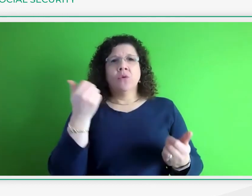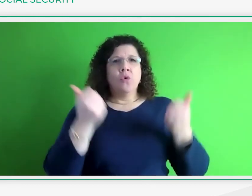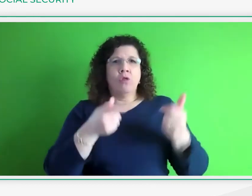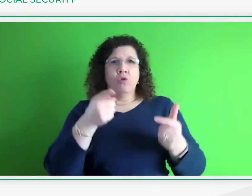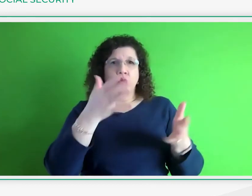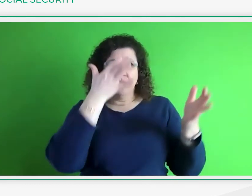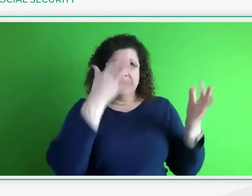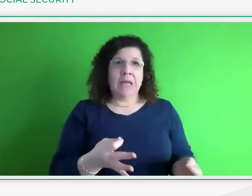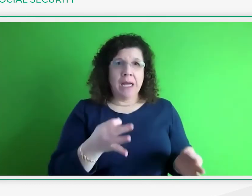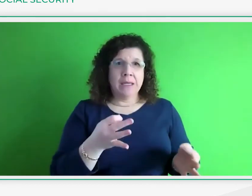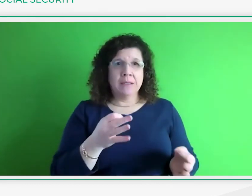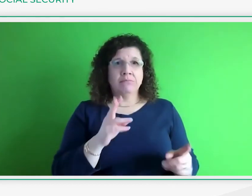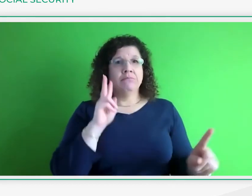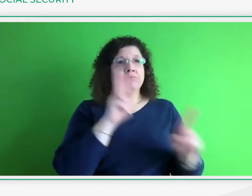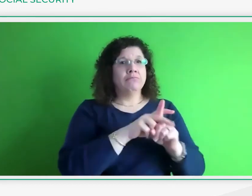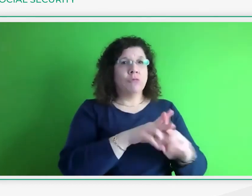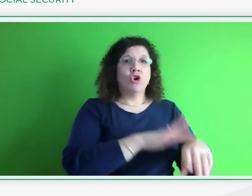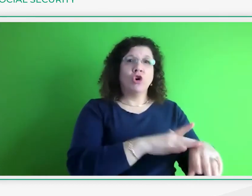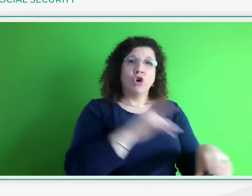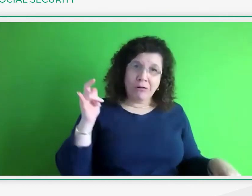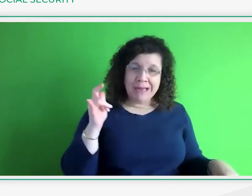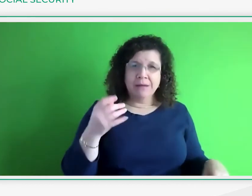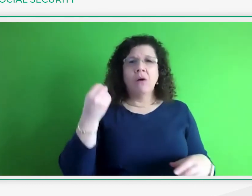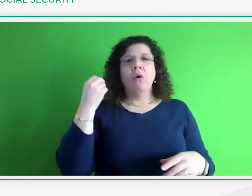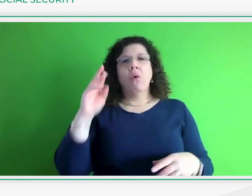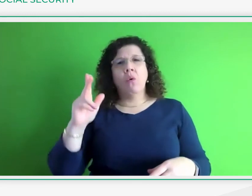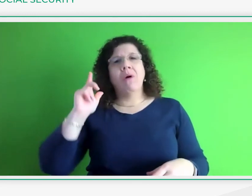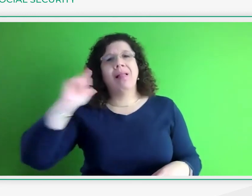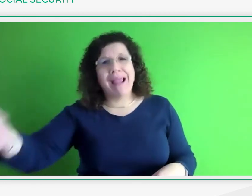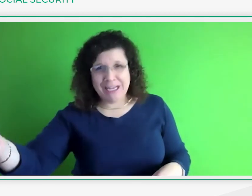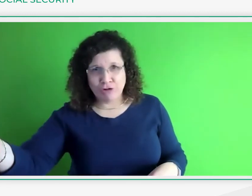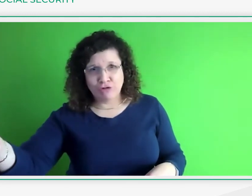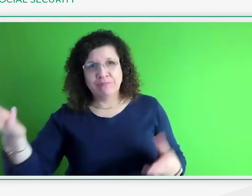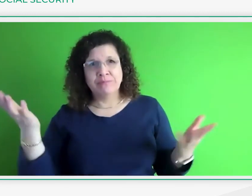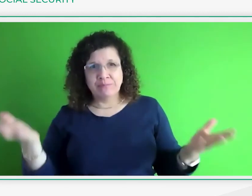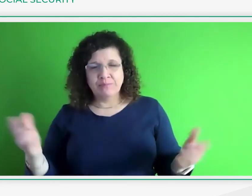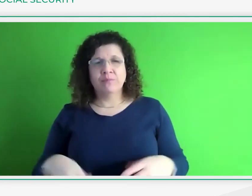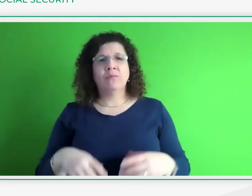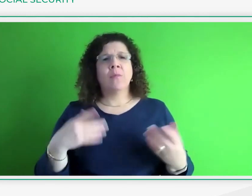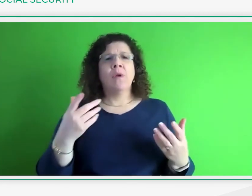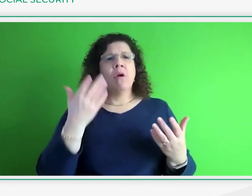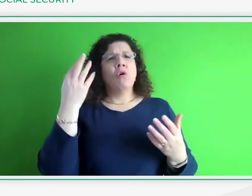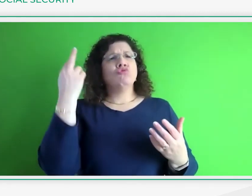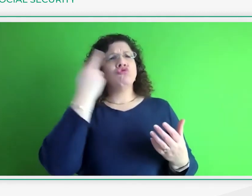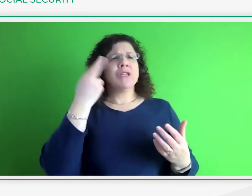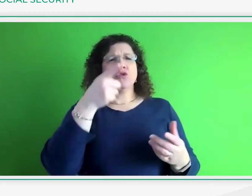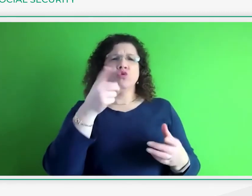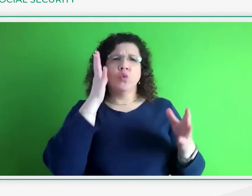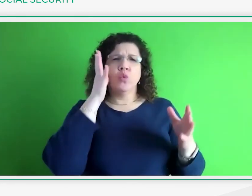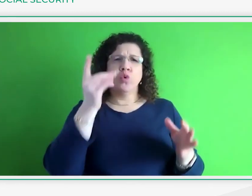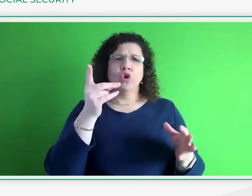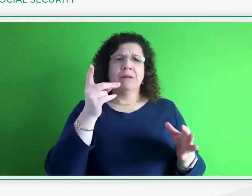comes to these options – whatever you decide, to claim either early or later.